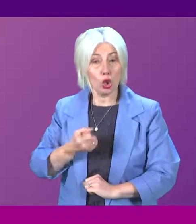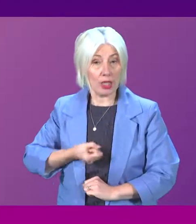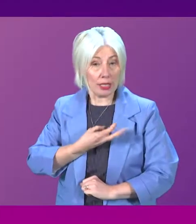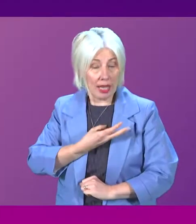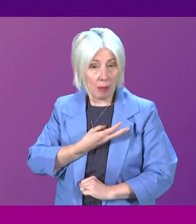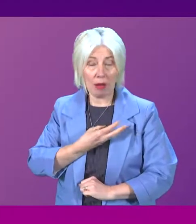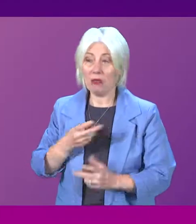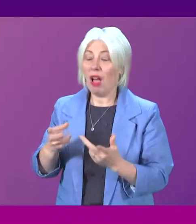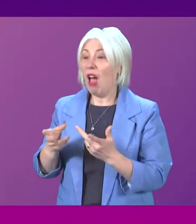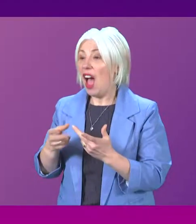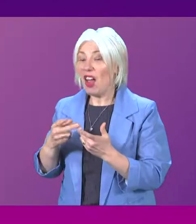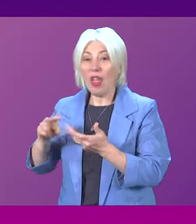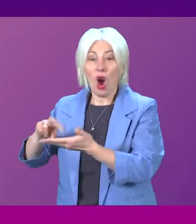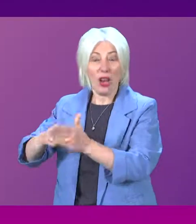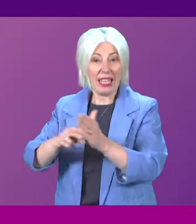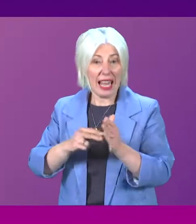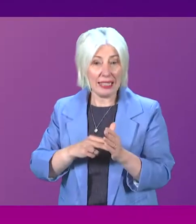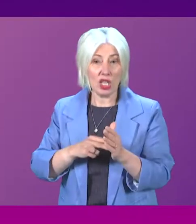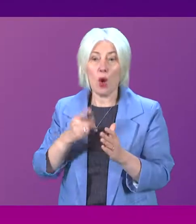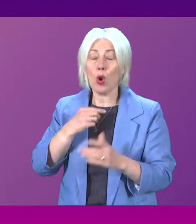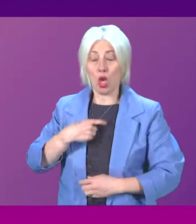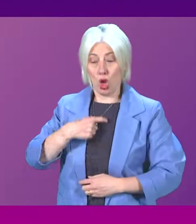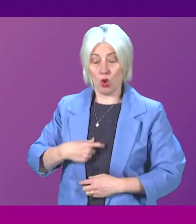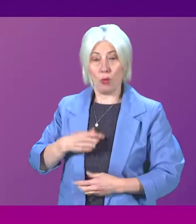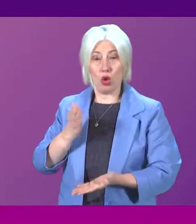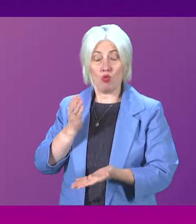other civil society organisations pressed for a human rights-based Covid inquiry.